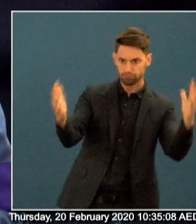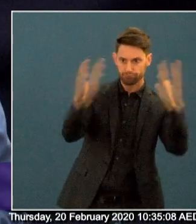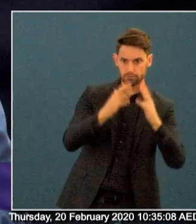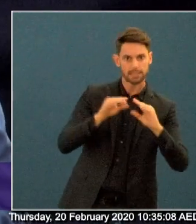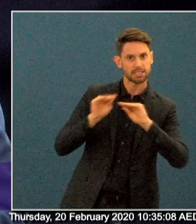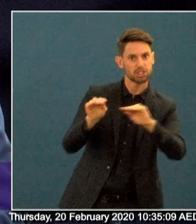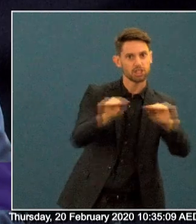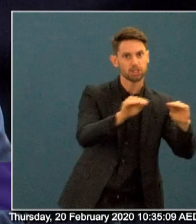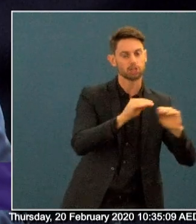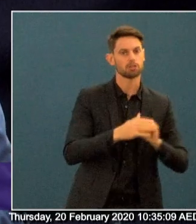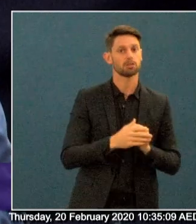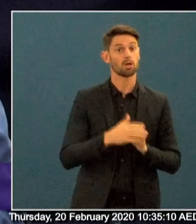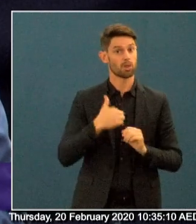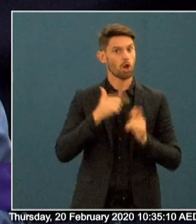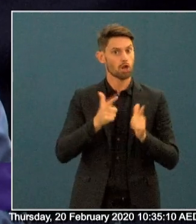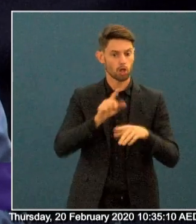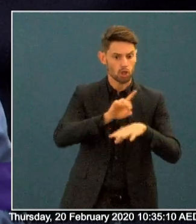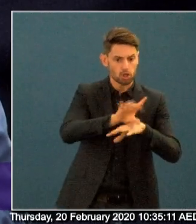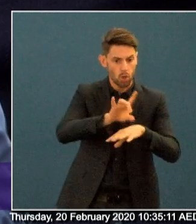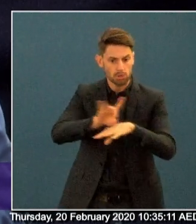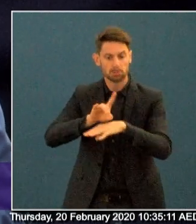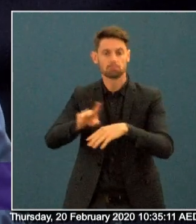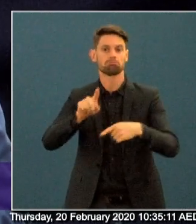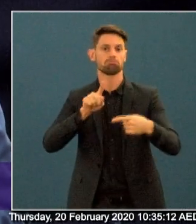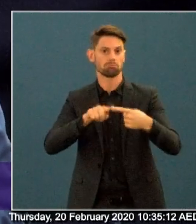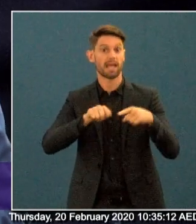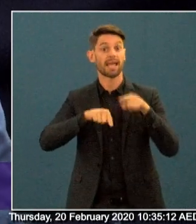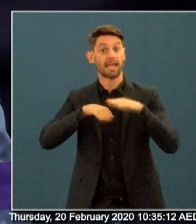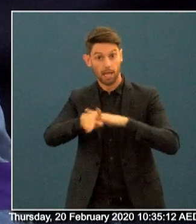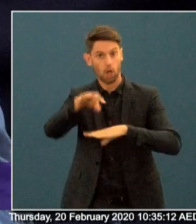consultancy, providing clinical consultations and sharing expertise,